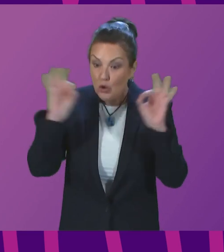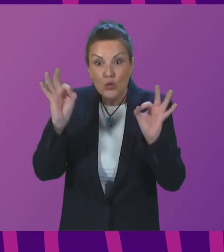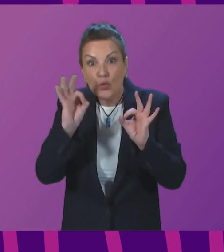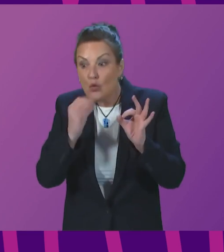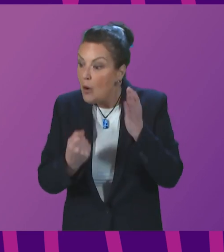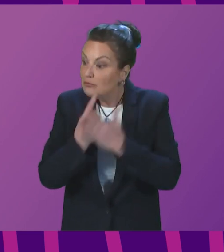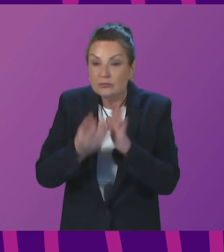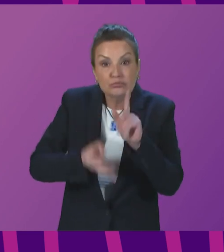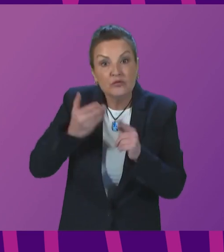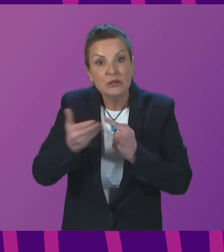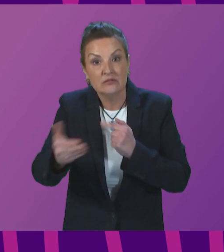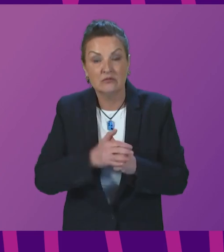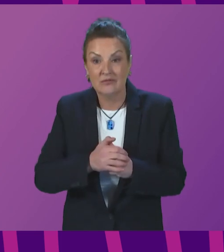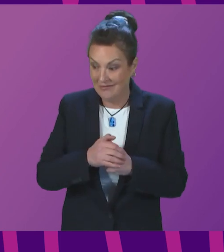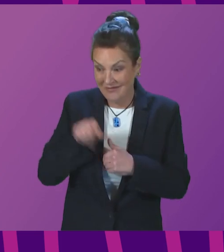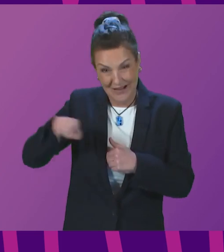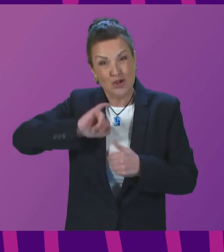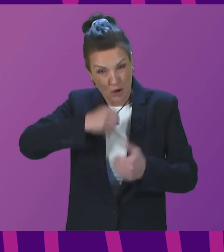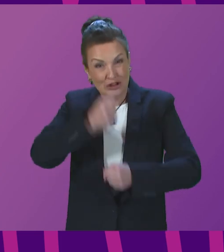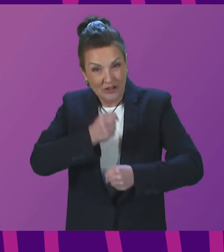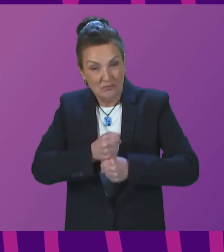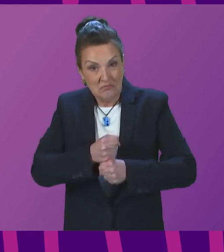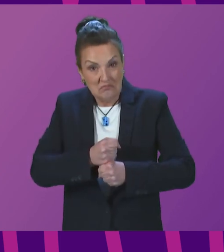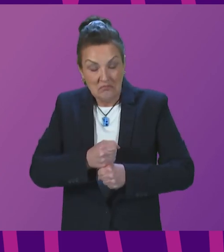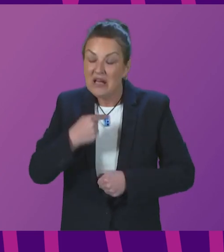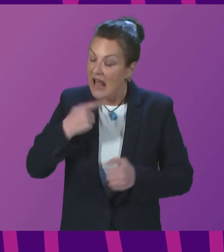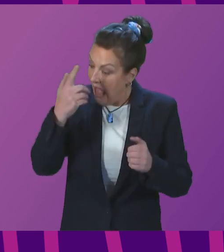The First Minister’s Government struck a deal, on the balance of risks, that has been